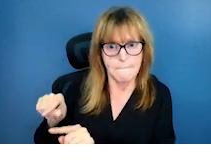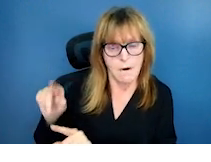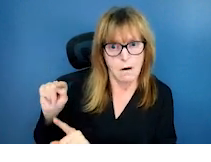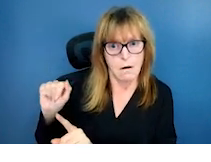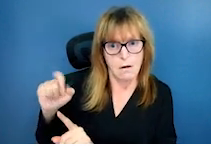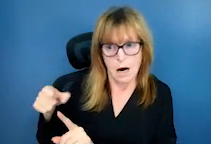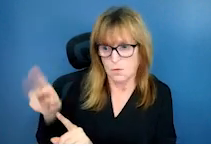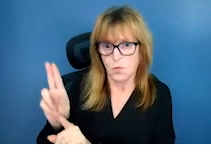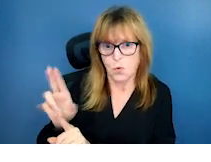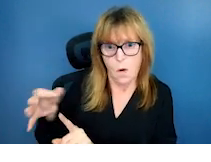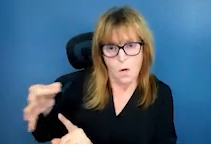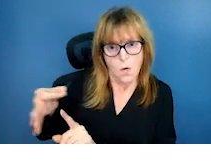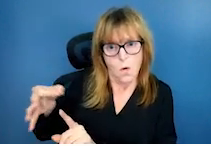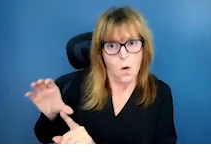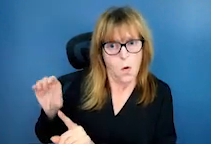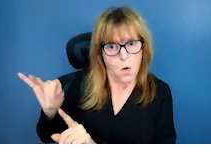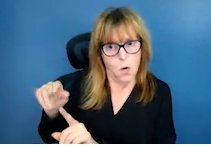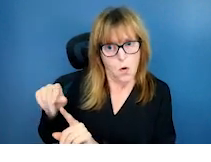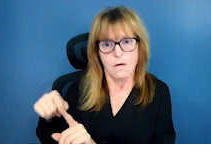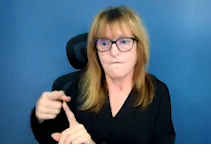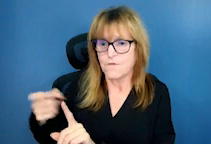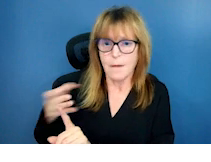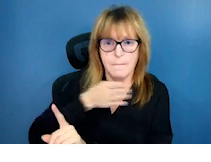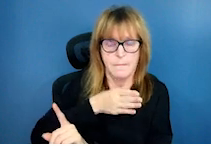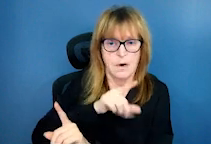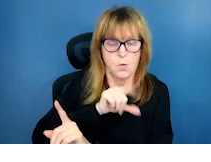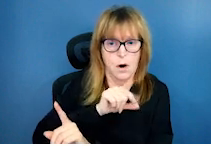The second factor is the total government assistance your organization receives.